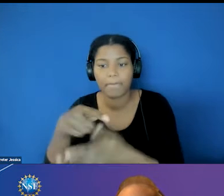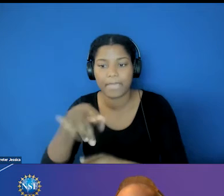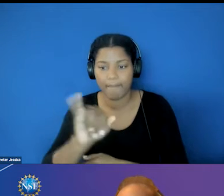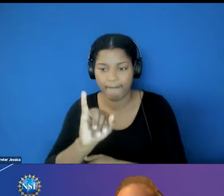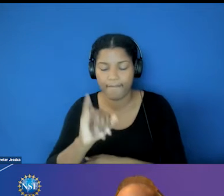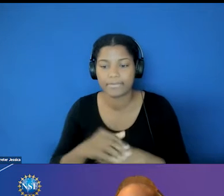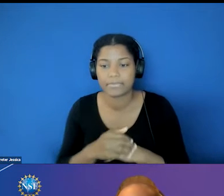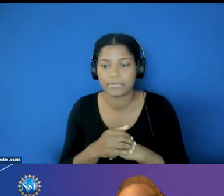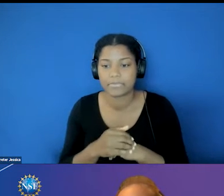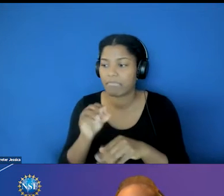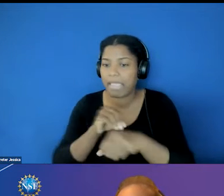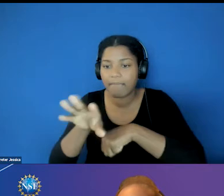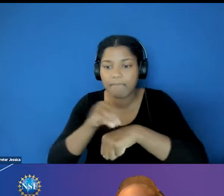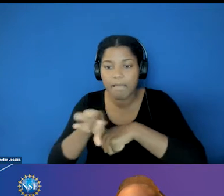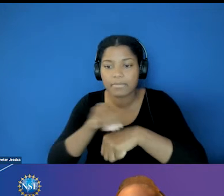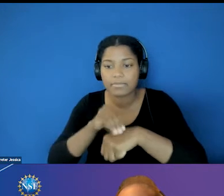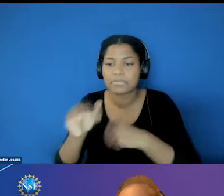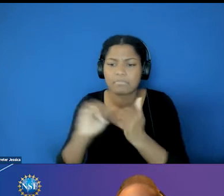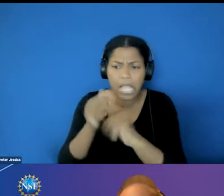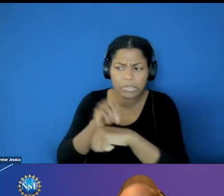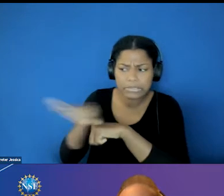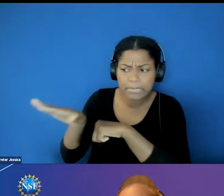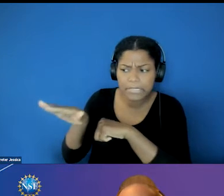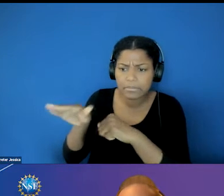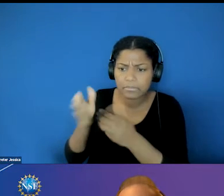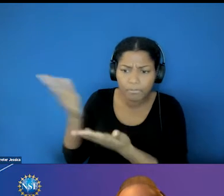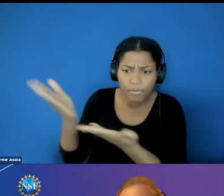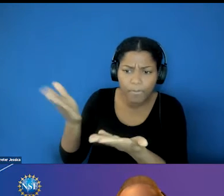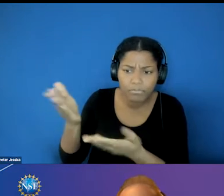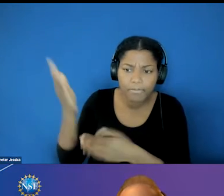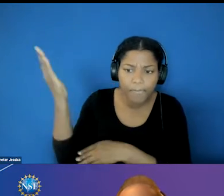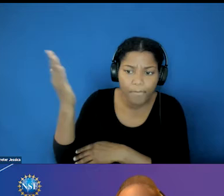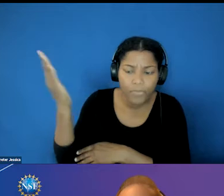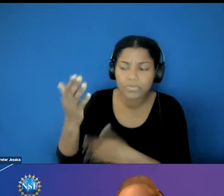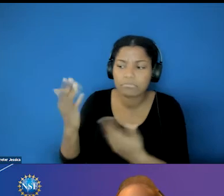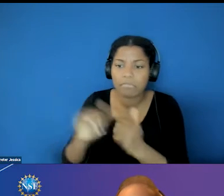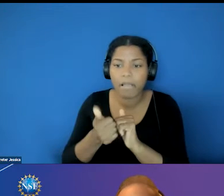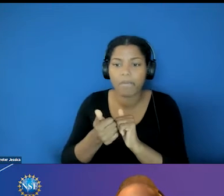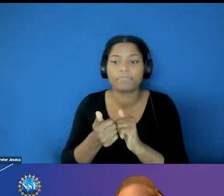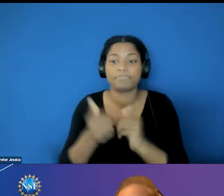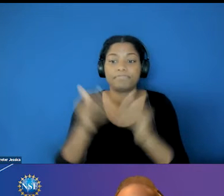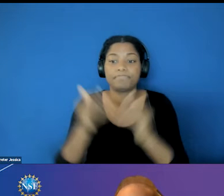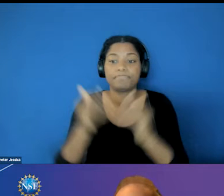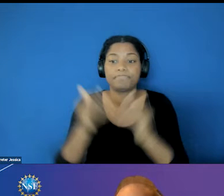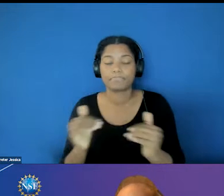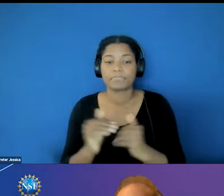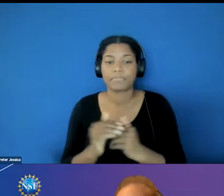with advice about submitting proposals. So, when I have in the next bullet is, talk to the program officers in divisions,